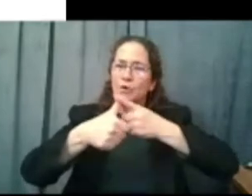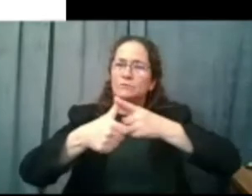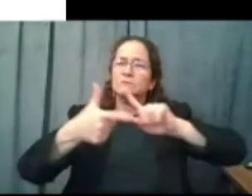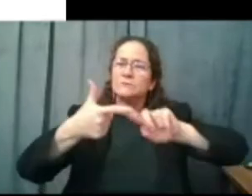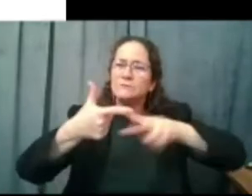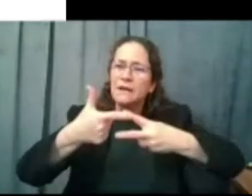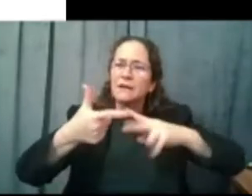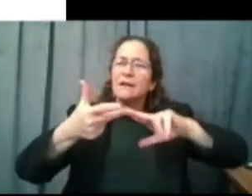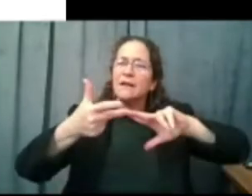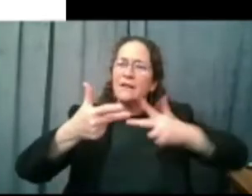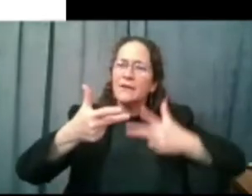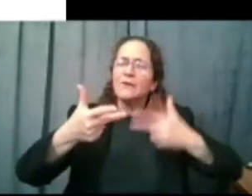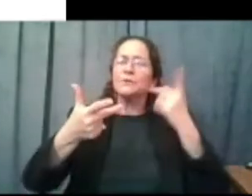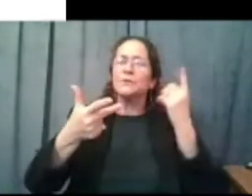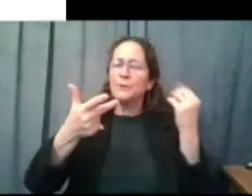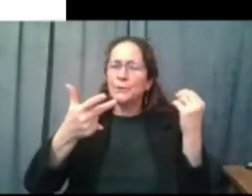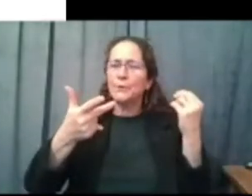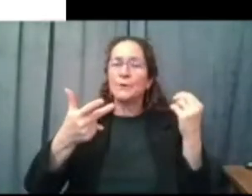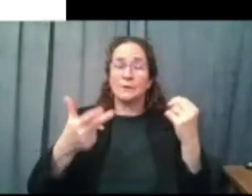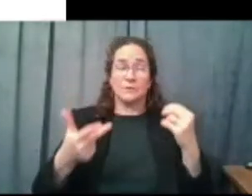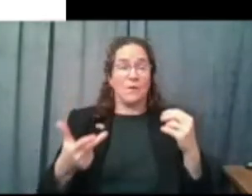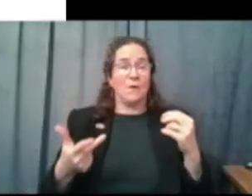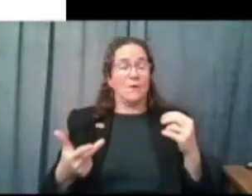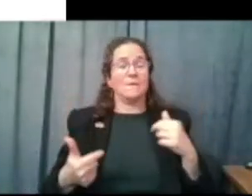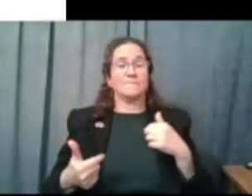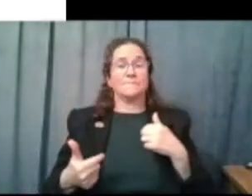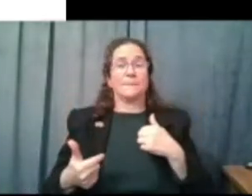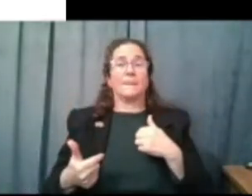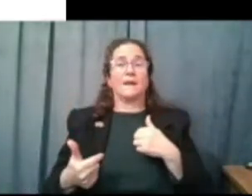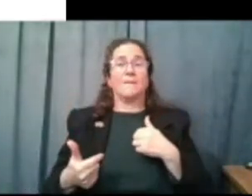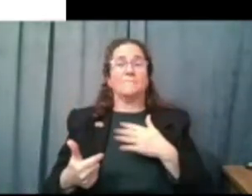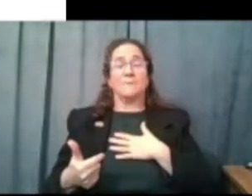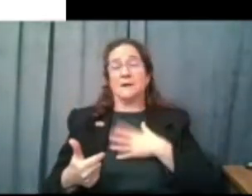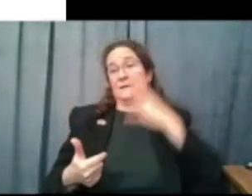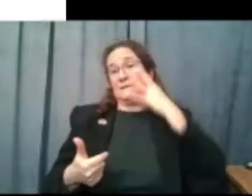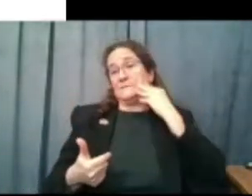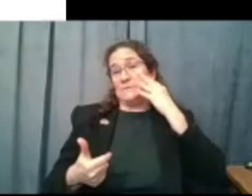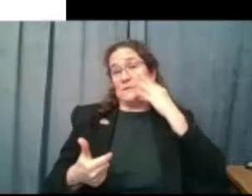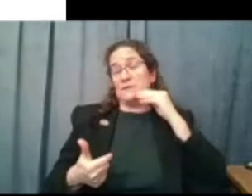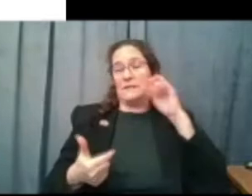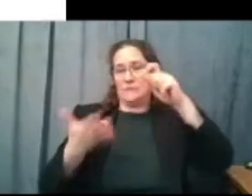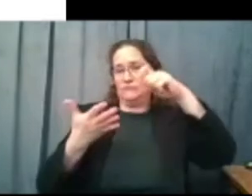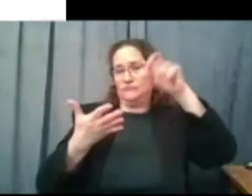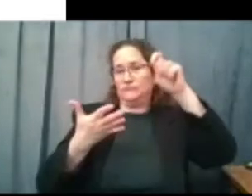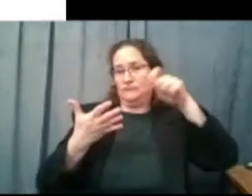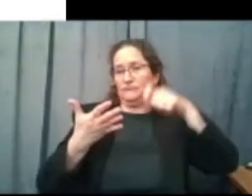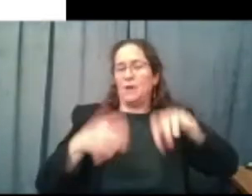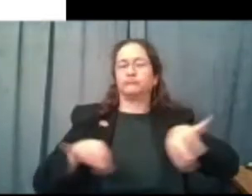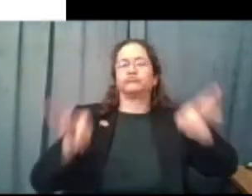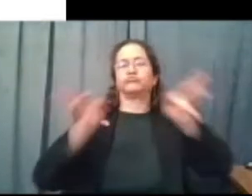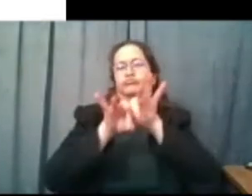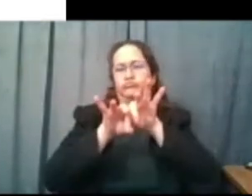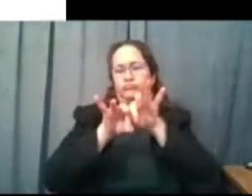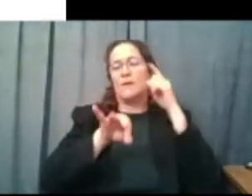And so I found those very, very important for for kids in the classroom.